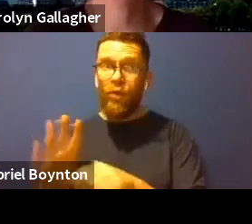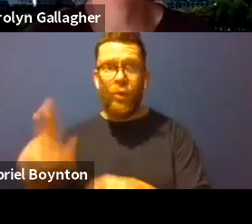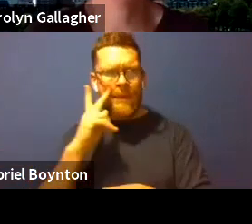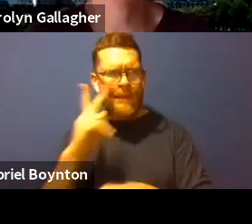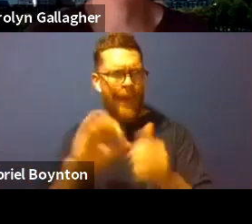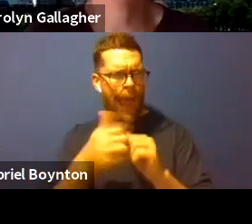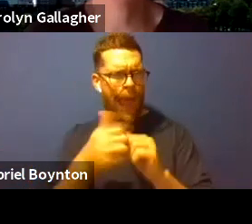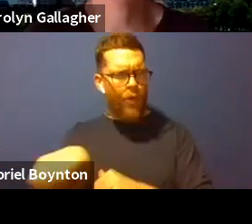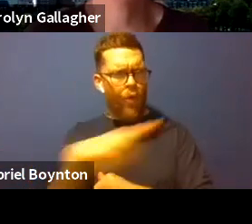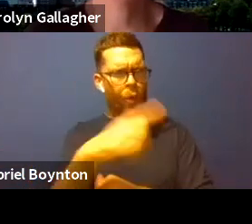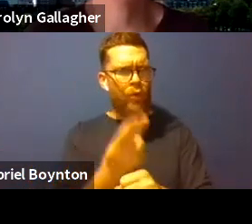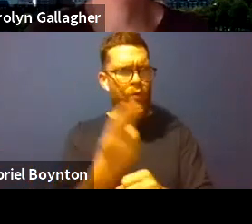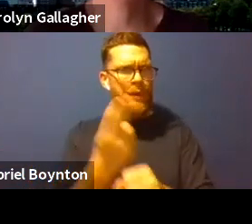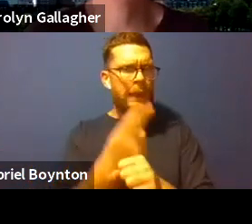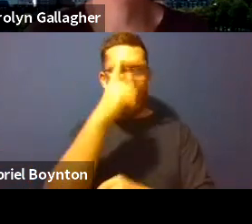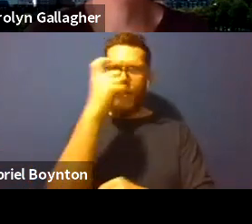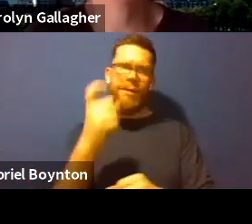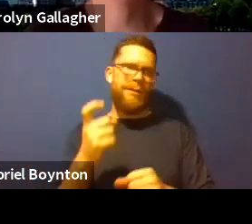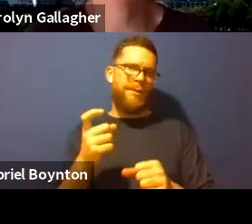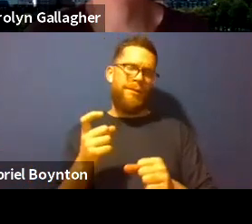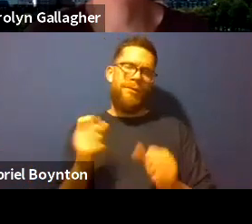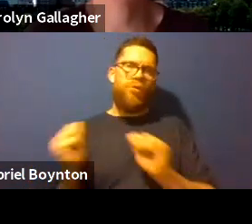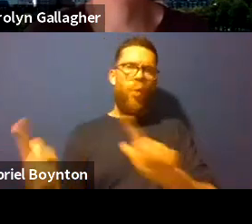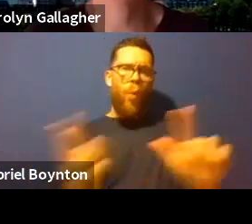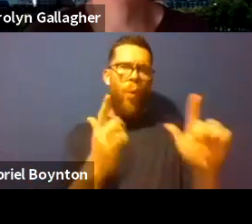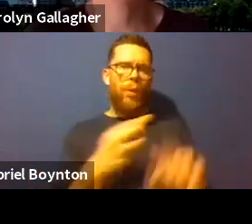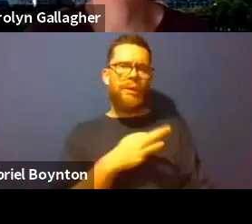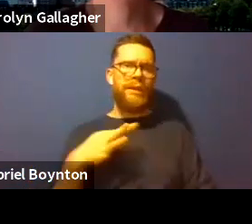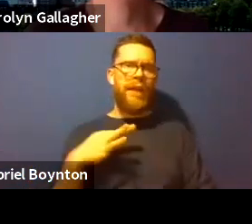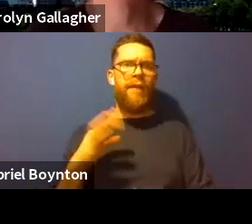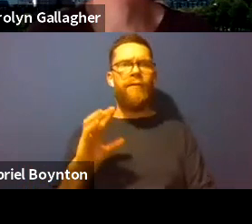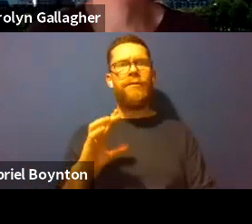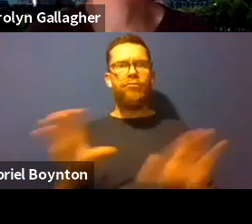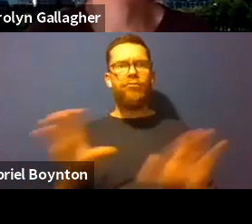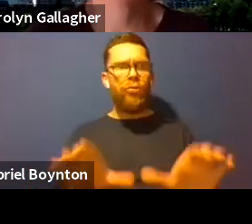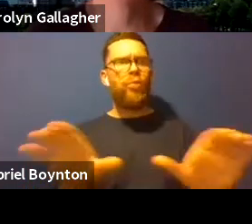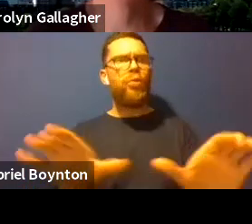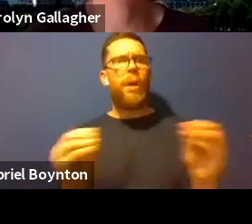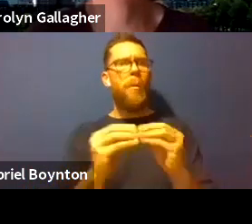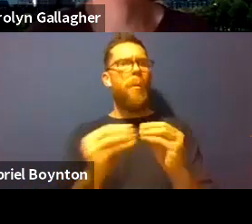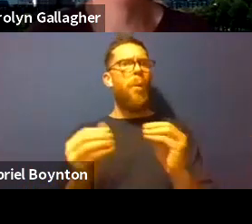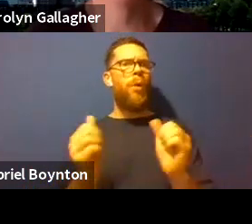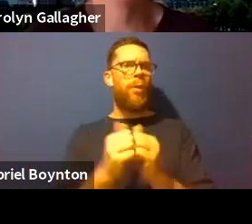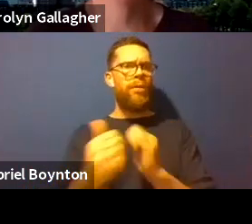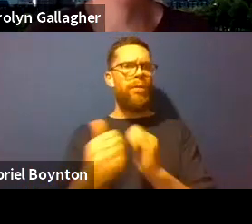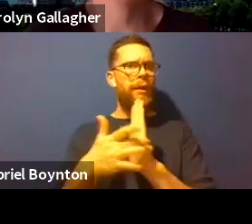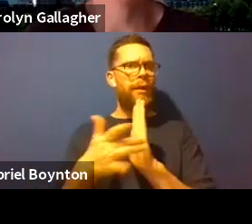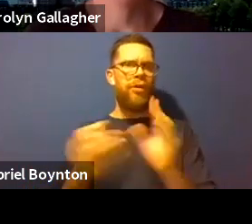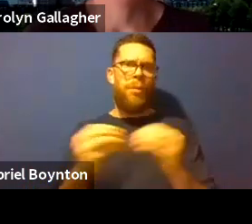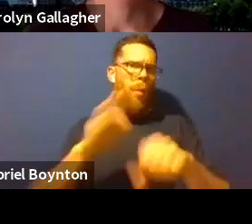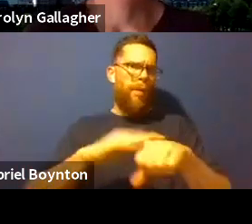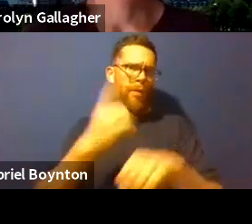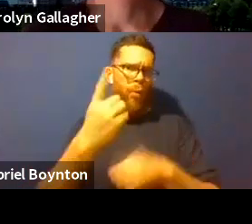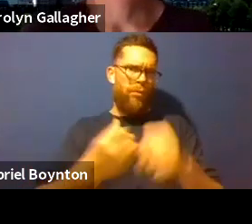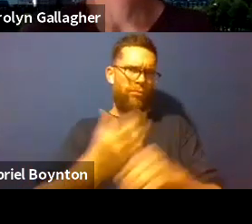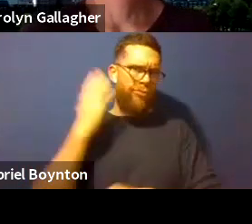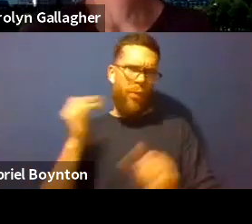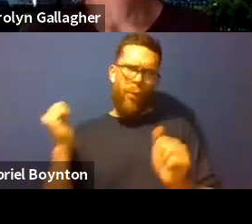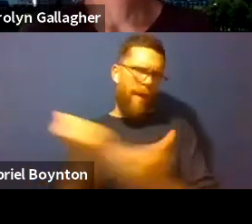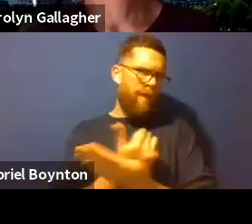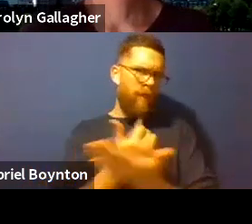Karen Winsper: Is doing more with technology than they were, you know, a year ago, everyone is so absolutely can do that. Damn.